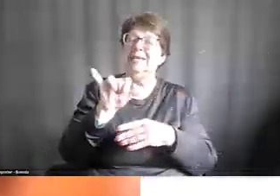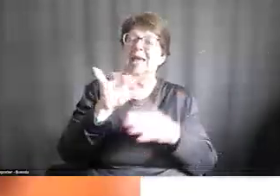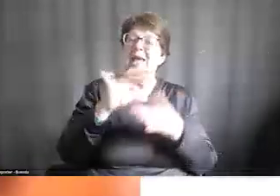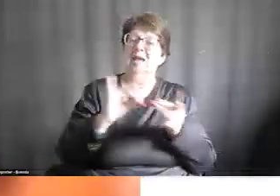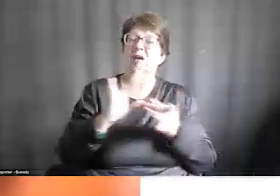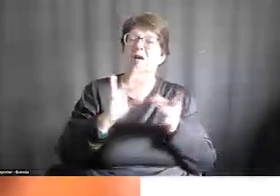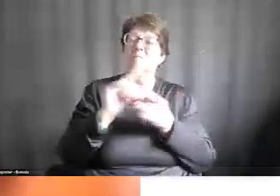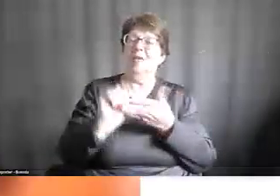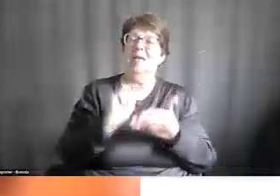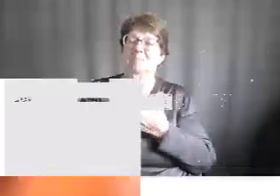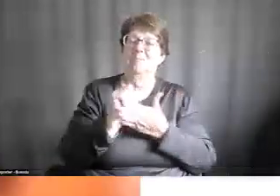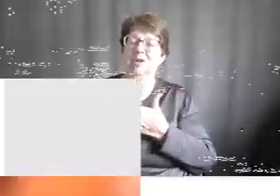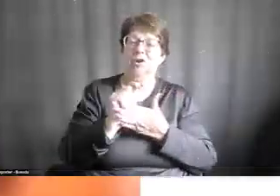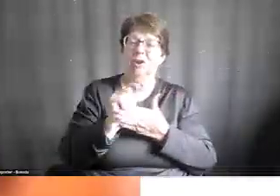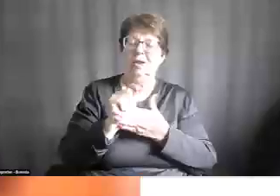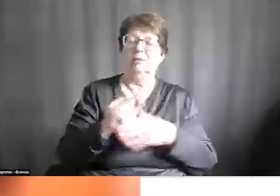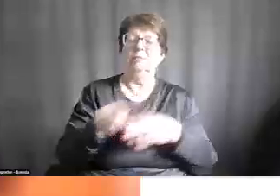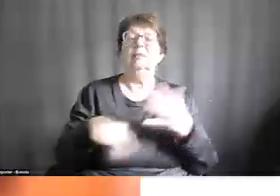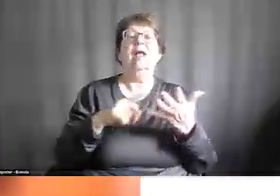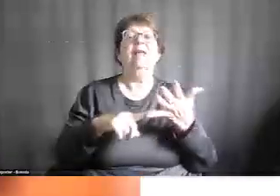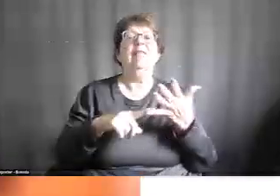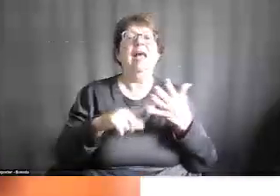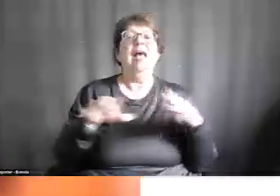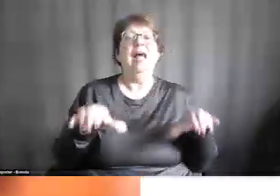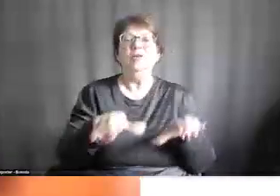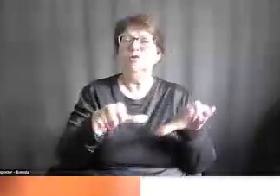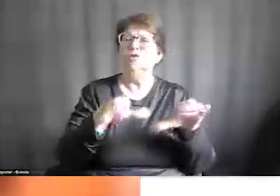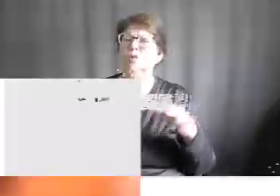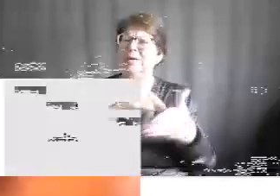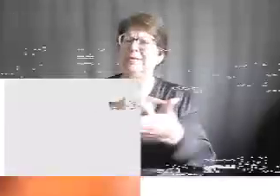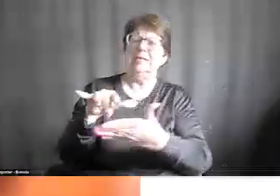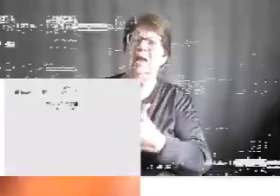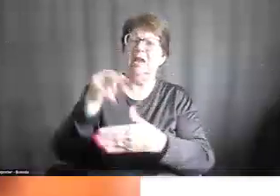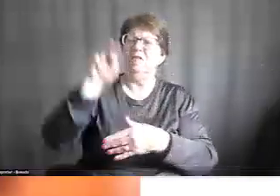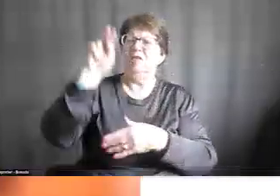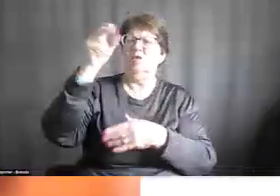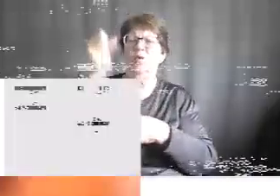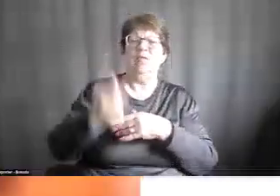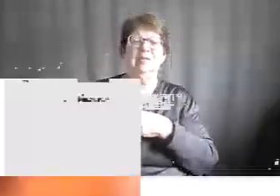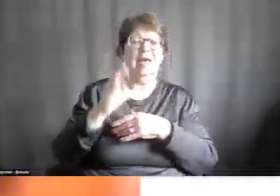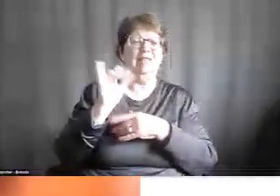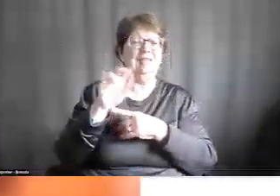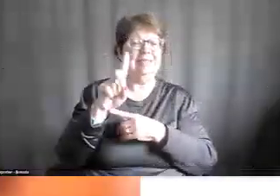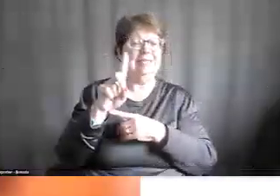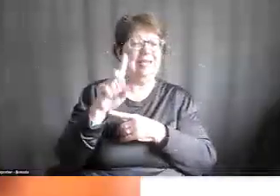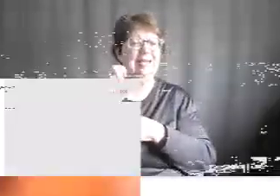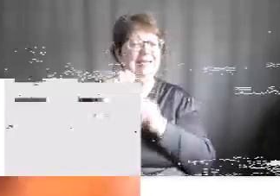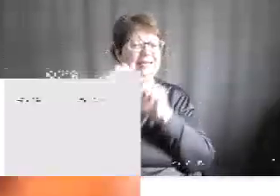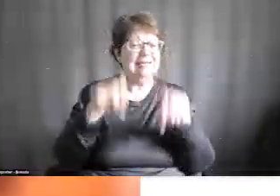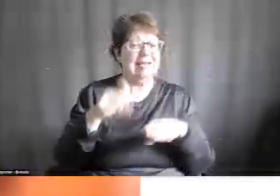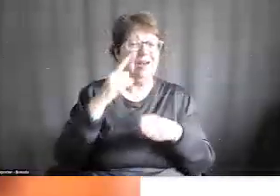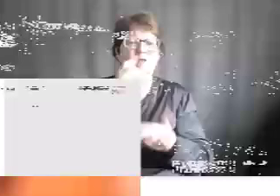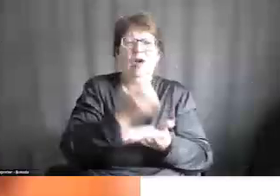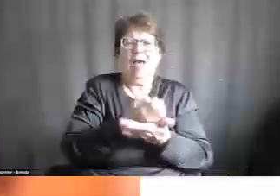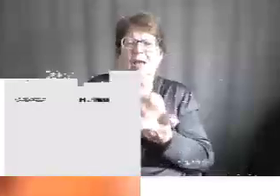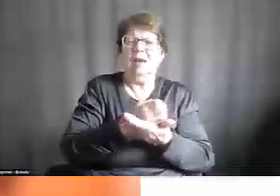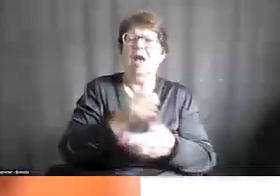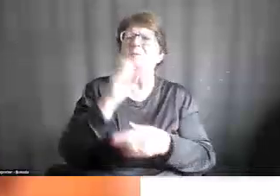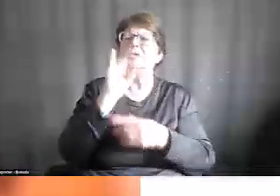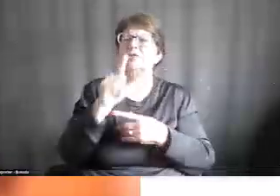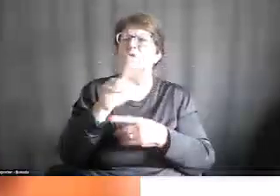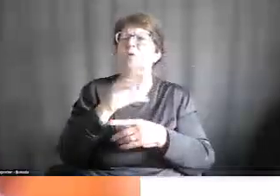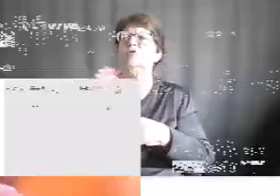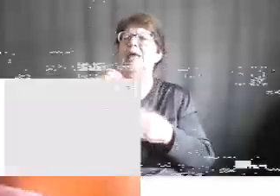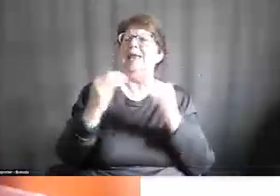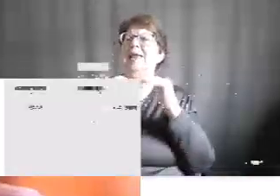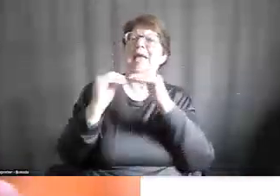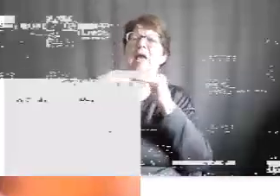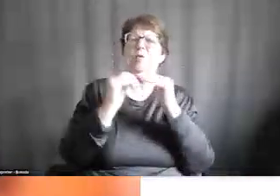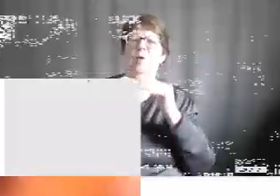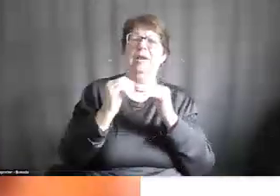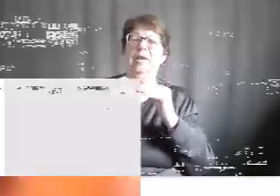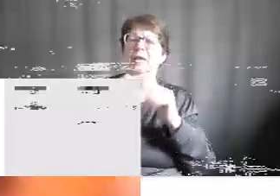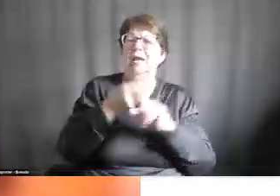Boardroom: Finally, conduct a study of north and south of CID stations for economic, social, and equity impacts to the CID. Thank you.